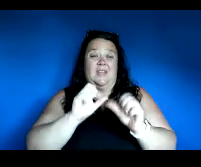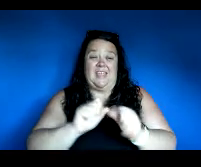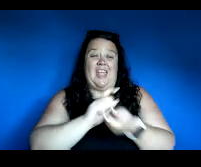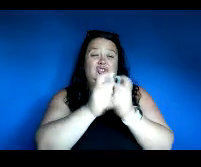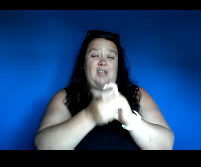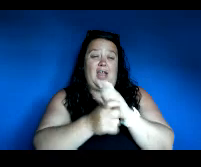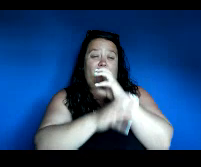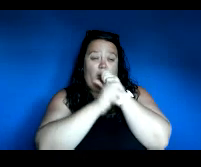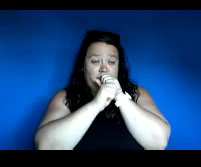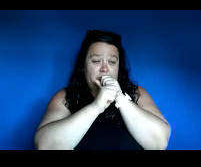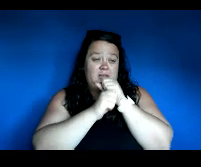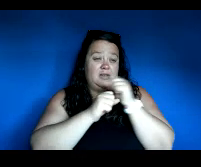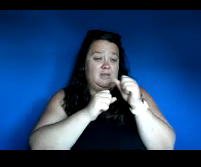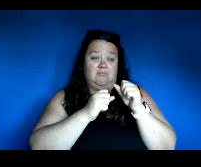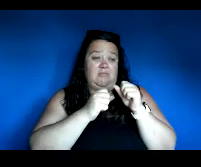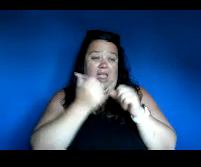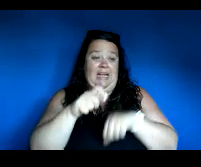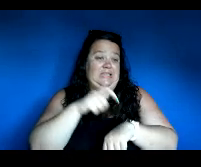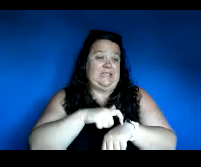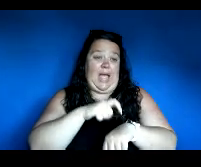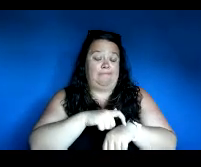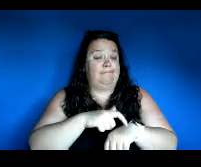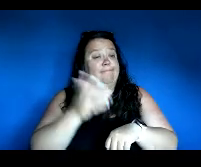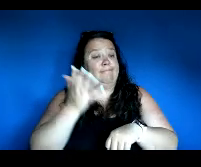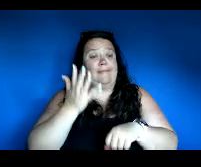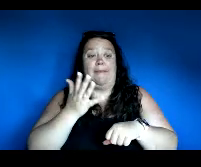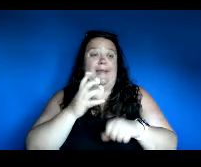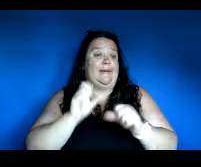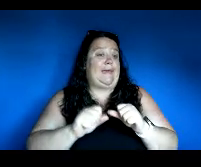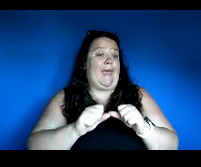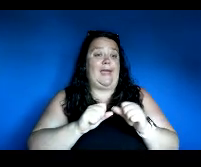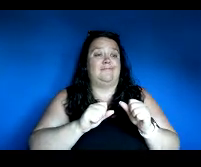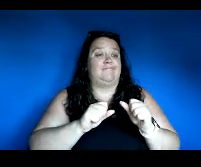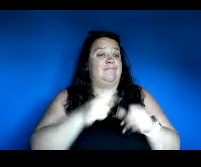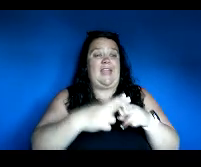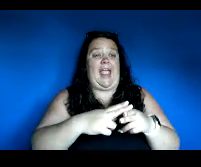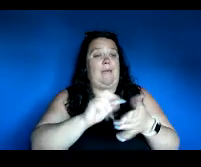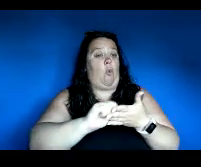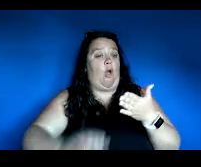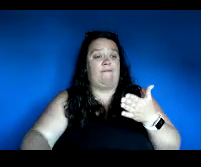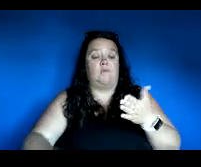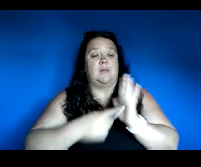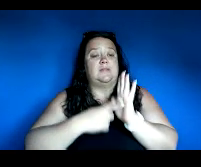that consent, at any time. They can take people off, they can add people on. And sometimes this comes up, I think,